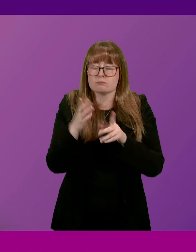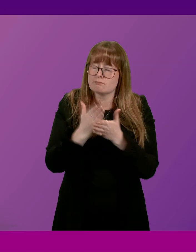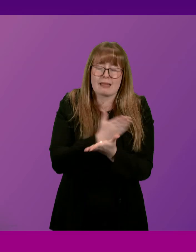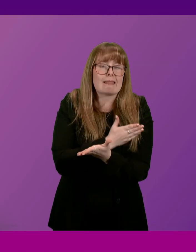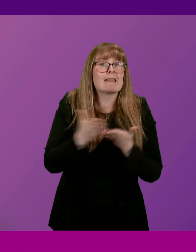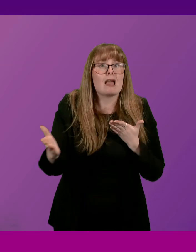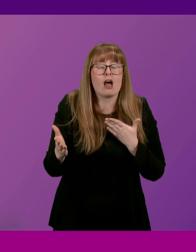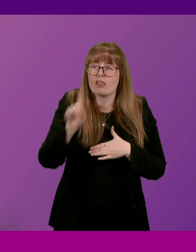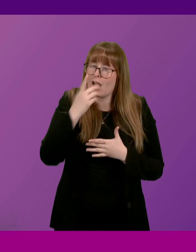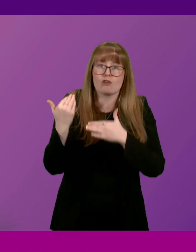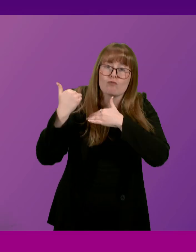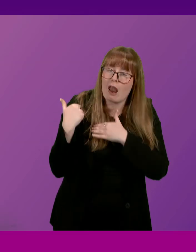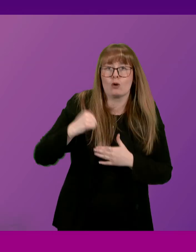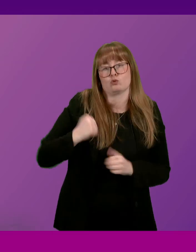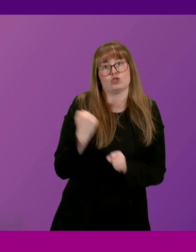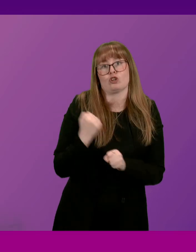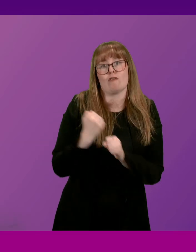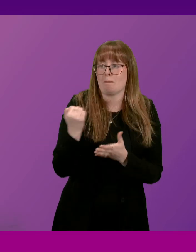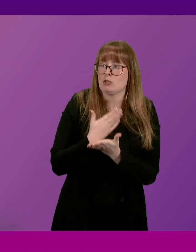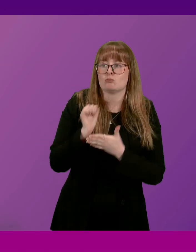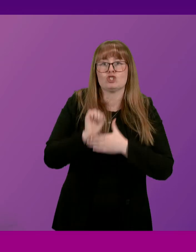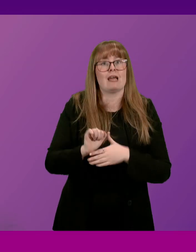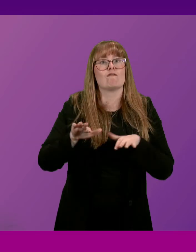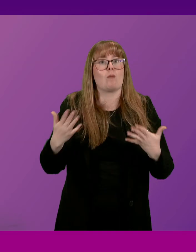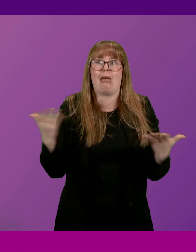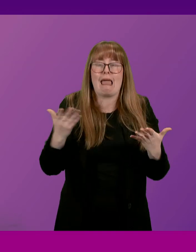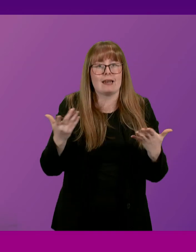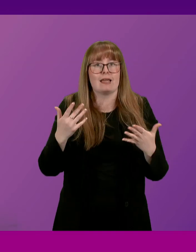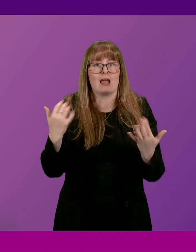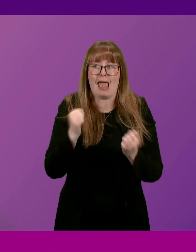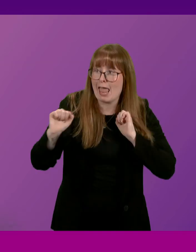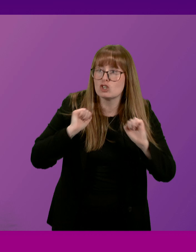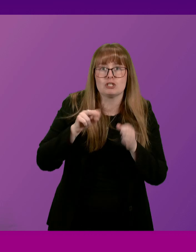they cannot rely on the Scottish Government to protect them from energy bills or rent hikes?